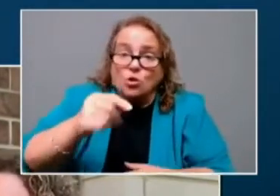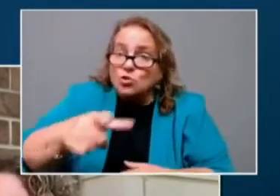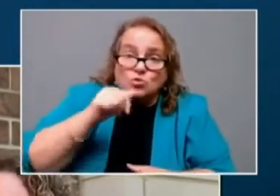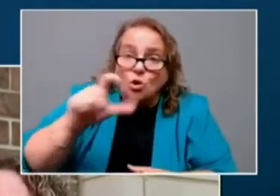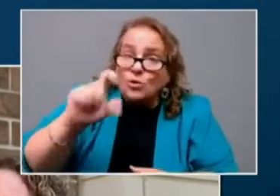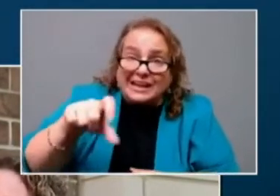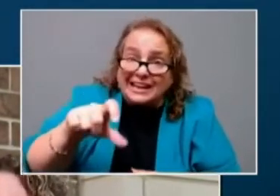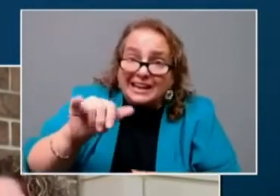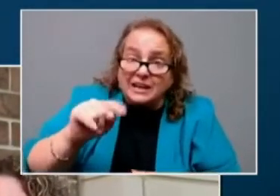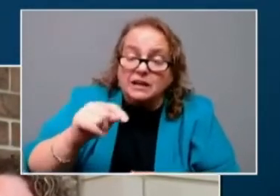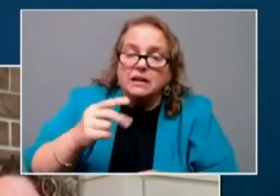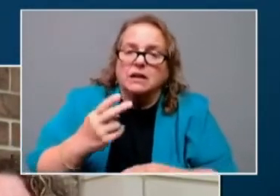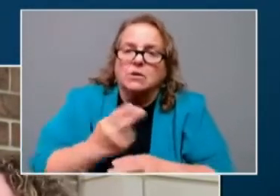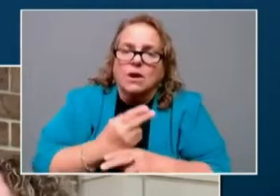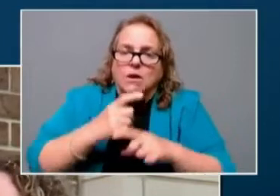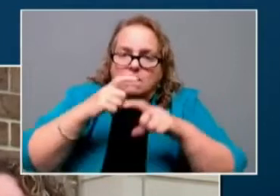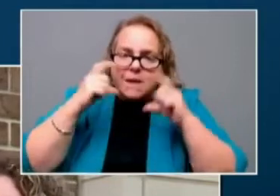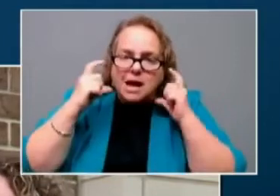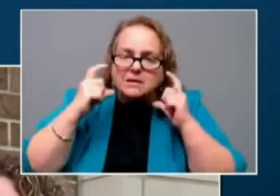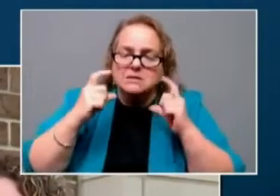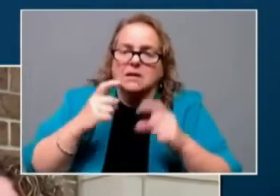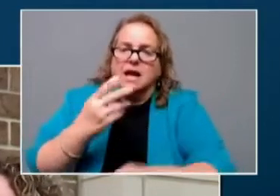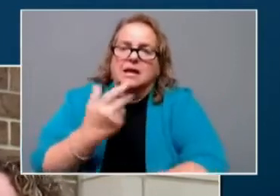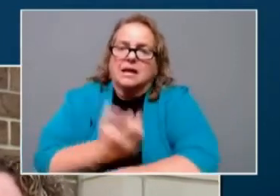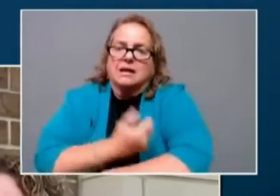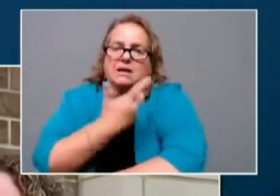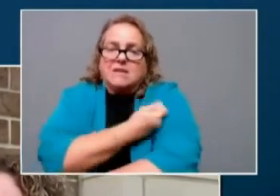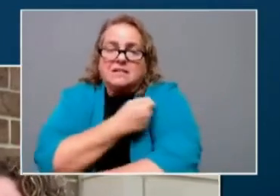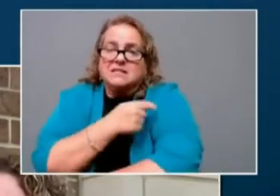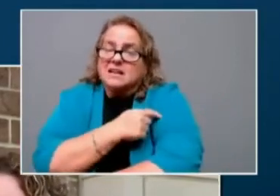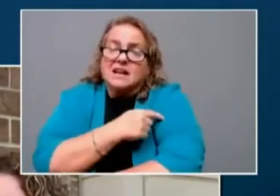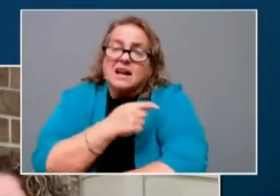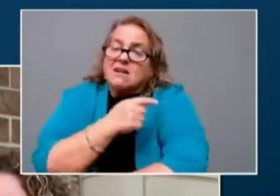seeing the vaccinated folks get nearly as sick are needing nearly as much help.